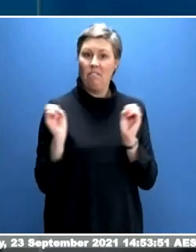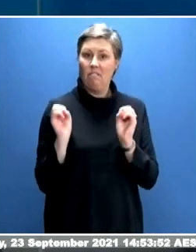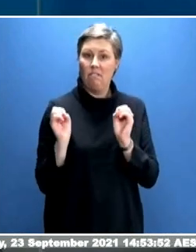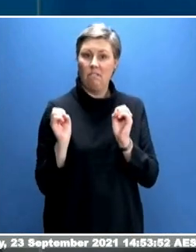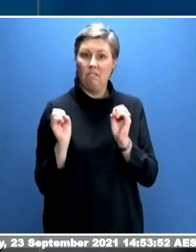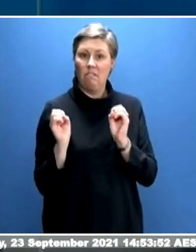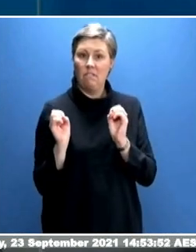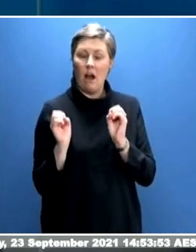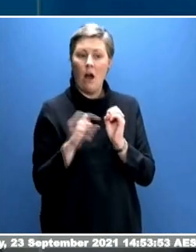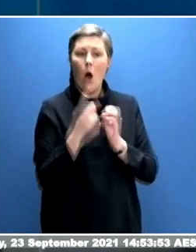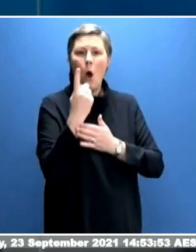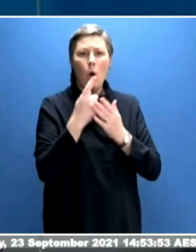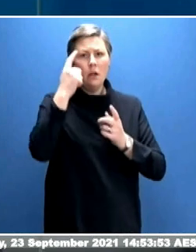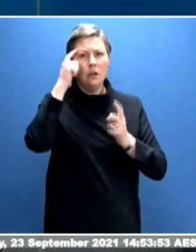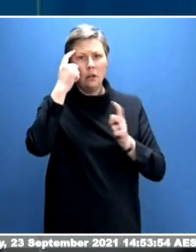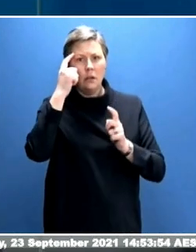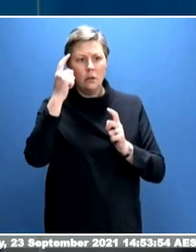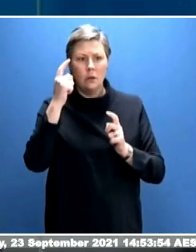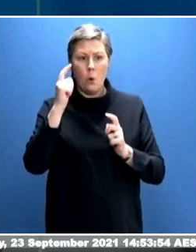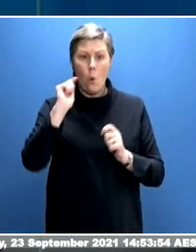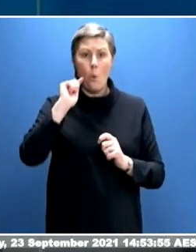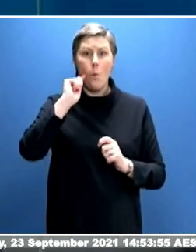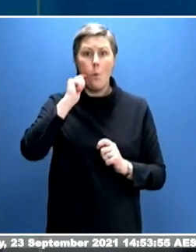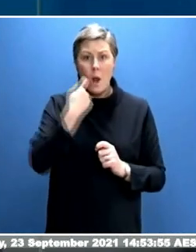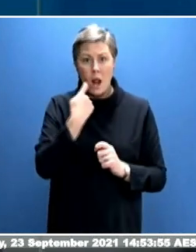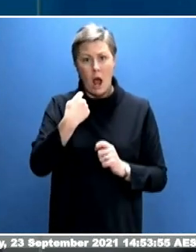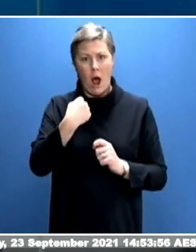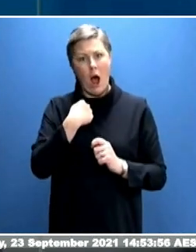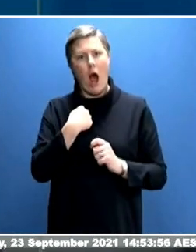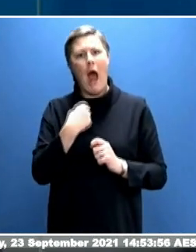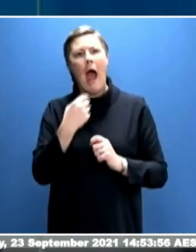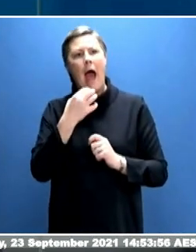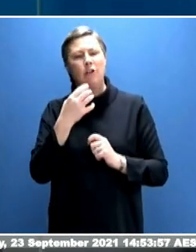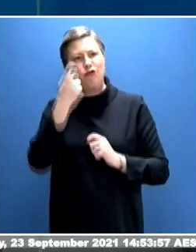concerns about were we going to progress a legislative framework.